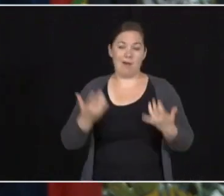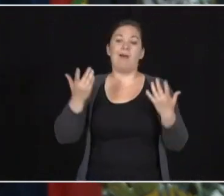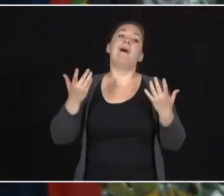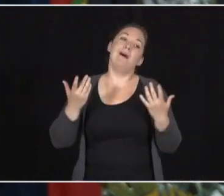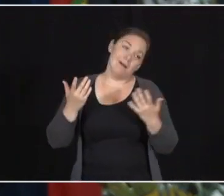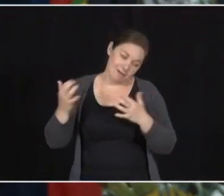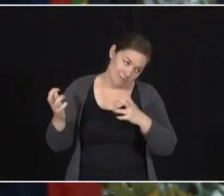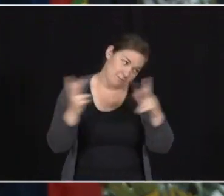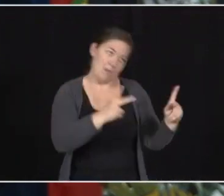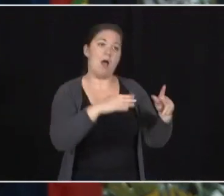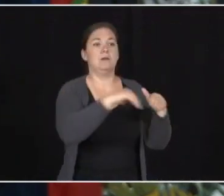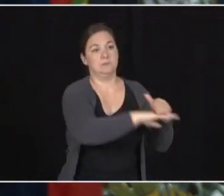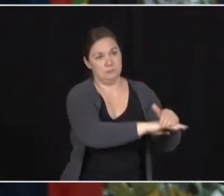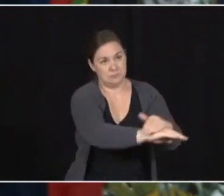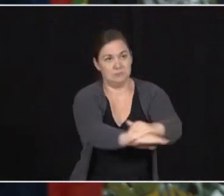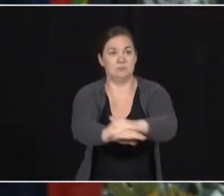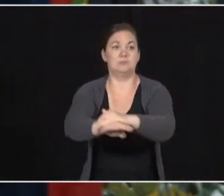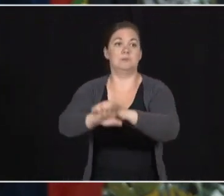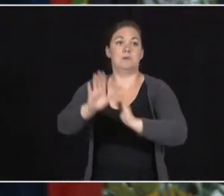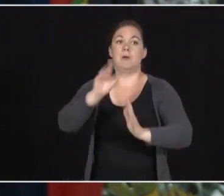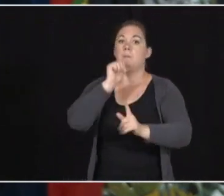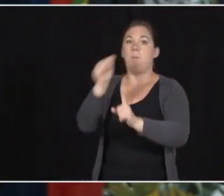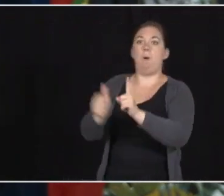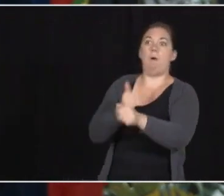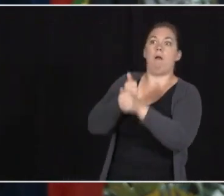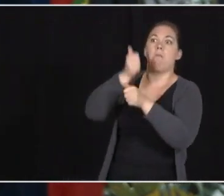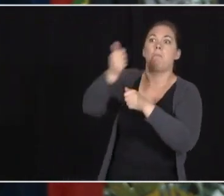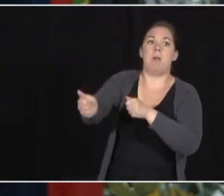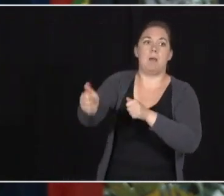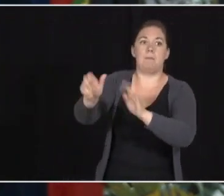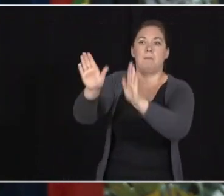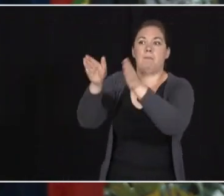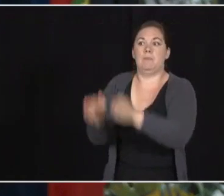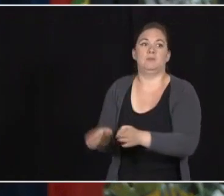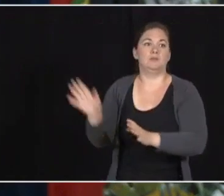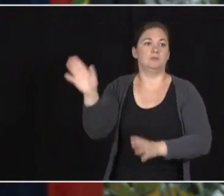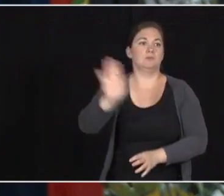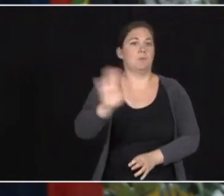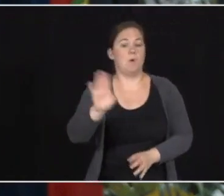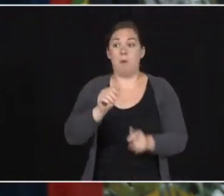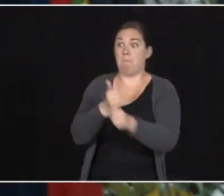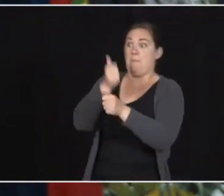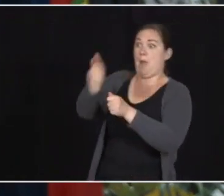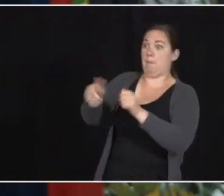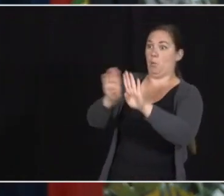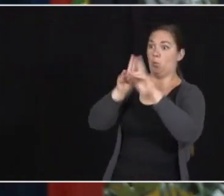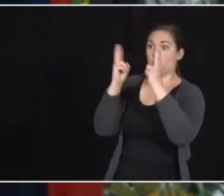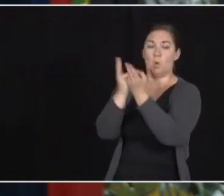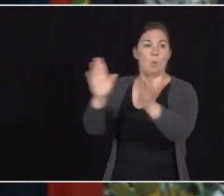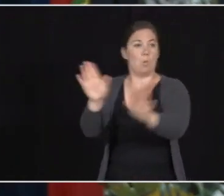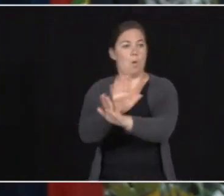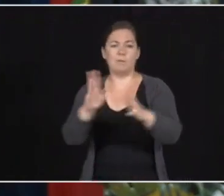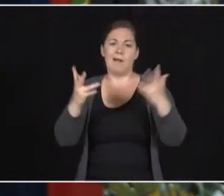but the unions. You know something? Let me be fair to them too.